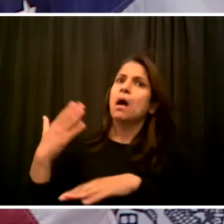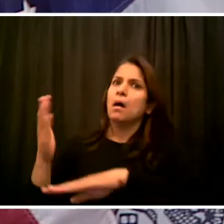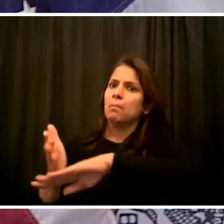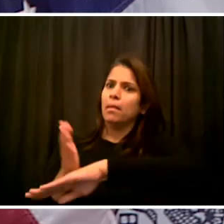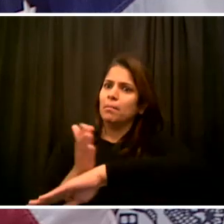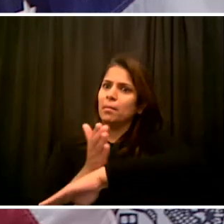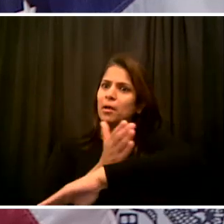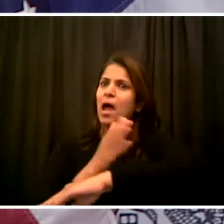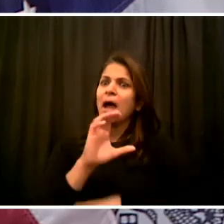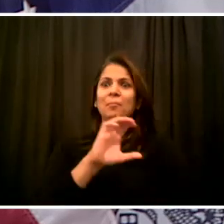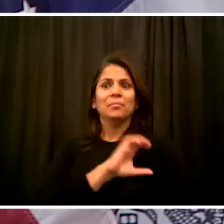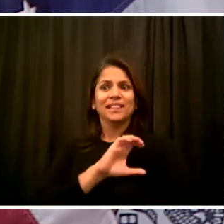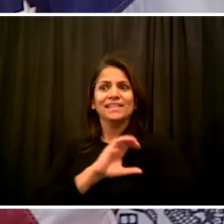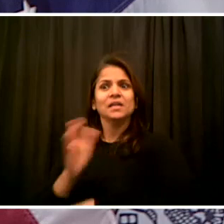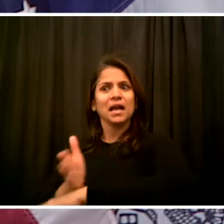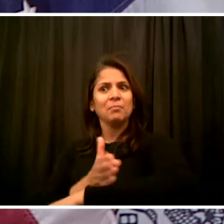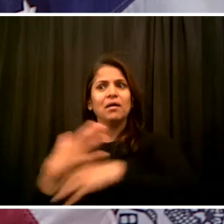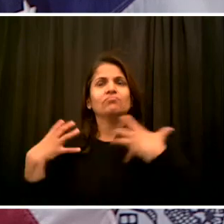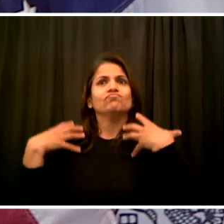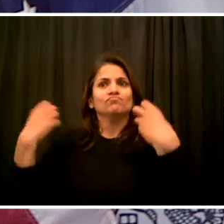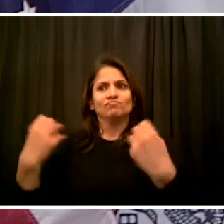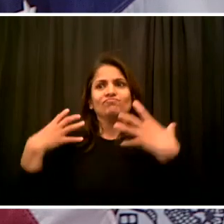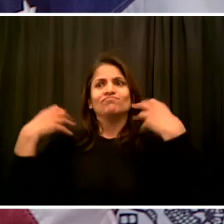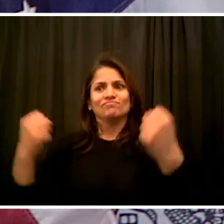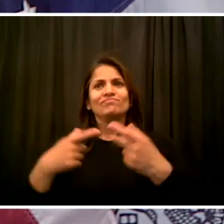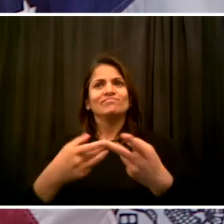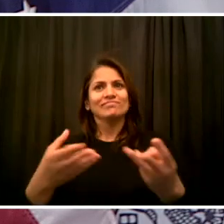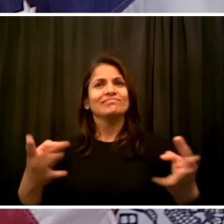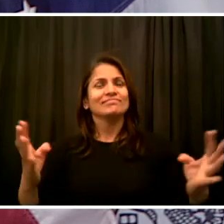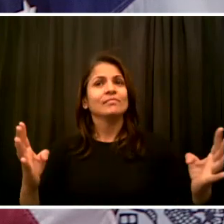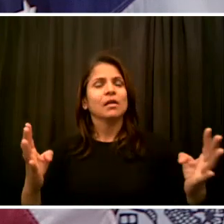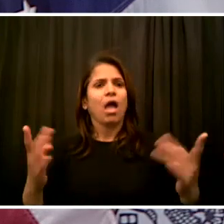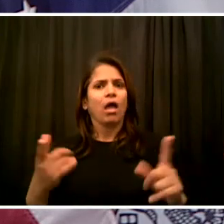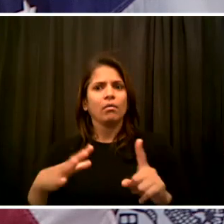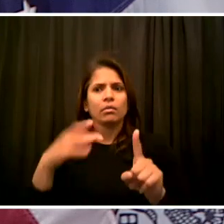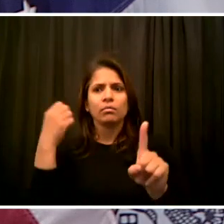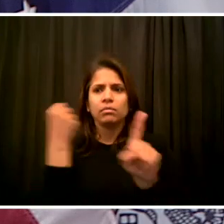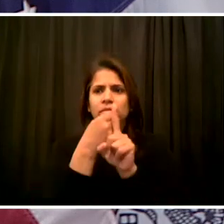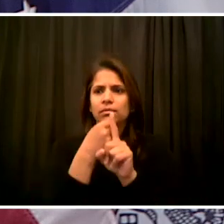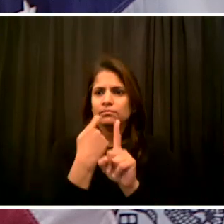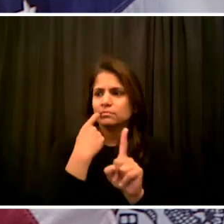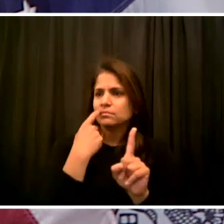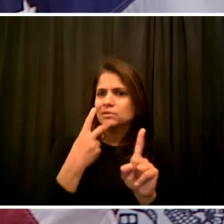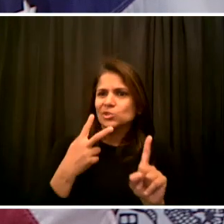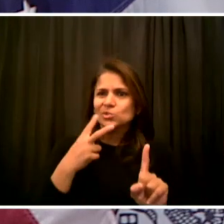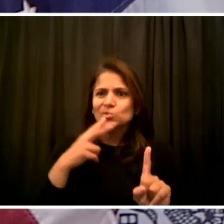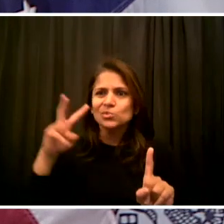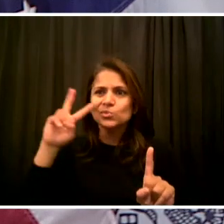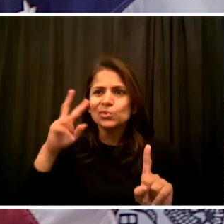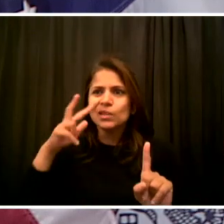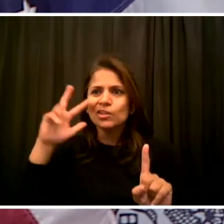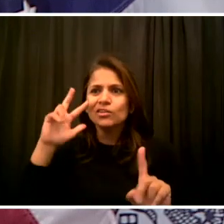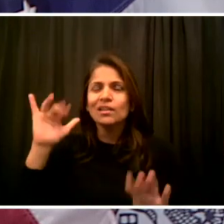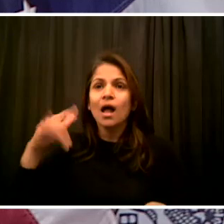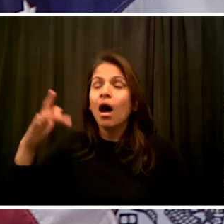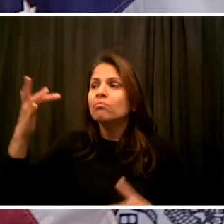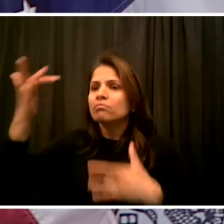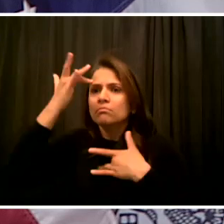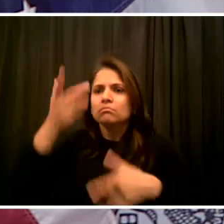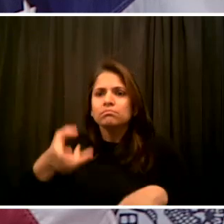LITTLE BIT. WE'D BEEN DOING SO WE LLITHN E LAST MONTH. THIS IS FIRST AND FOREMOST ON OUR MIND. AND REGARDING ETH LINE OF DUTY